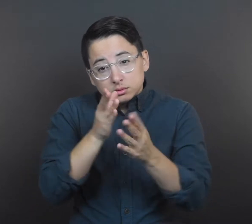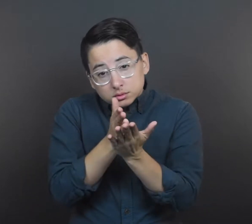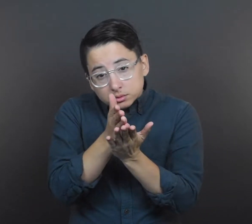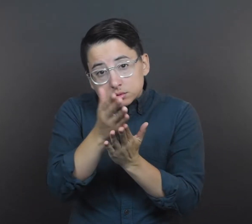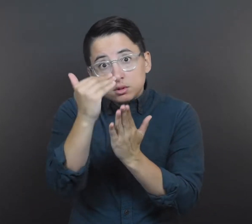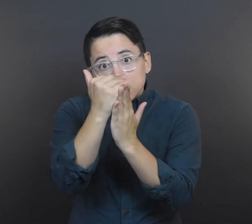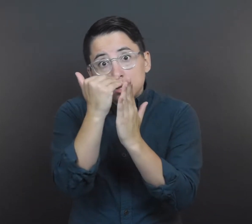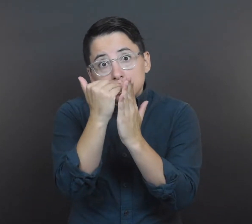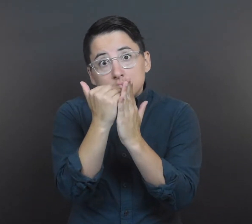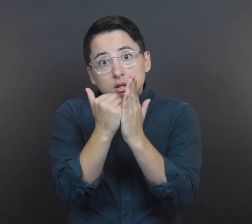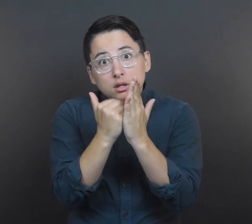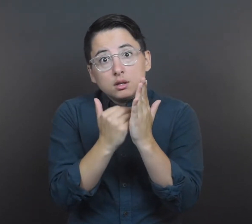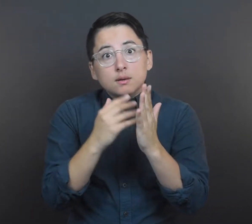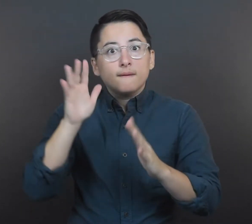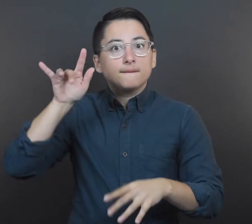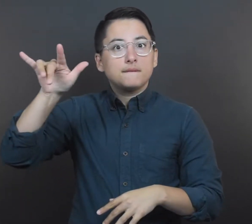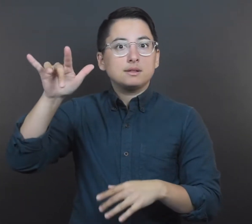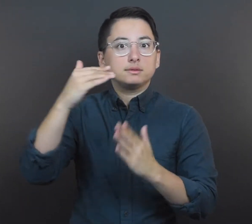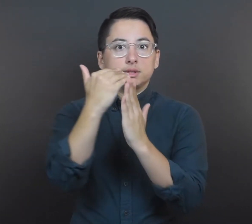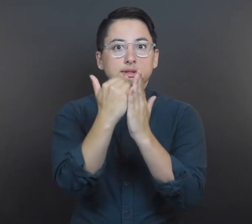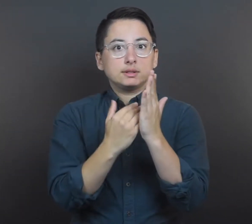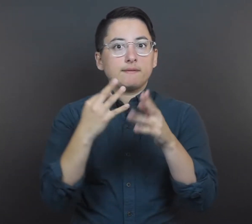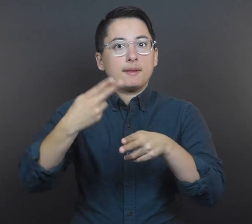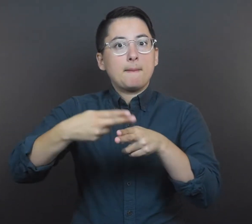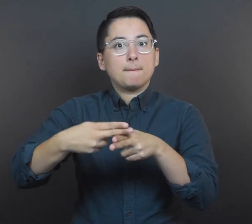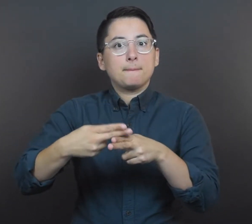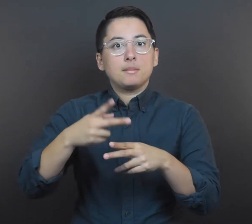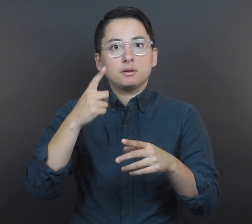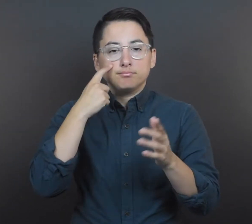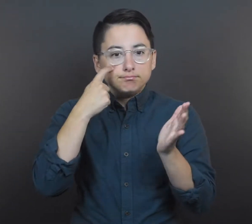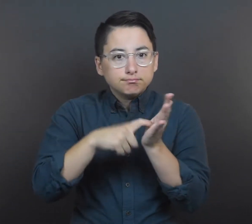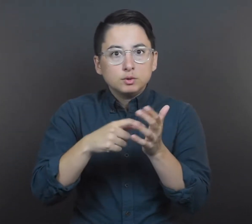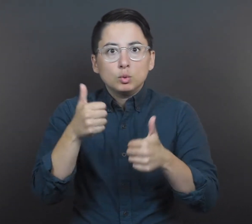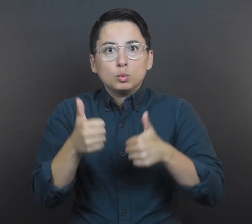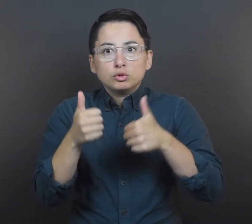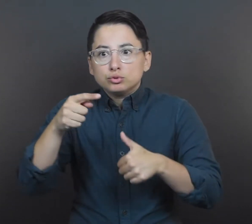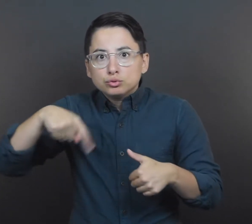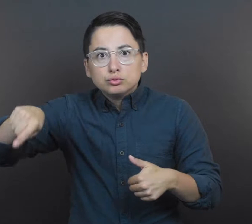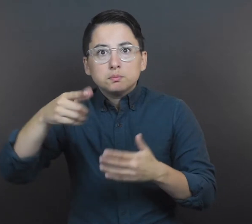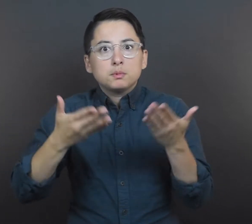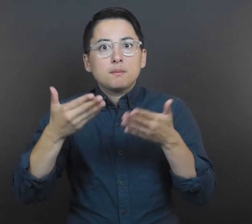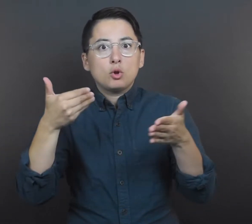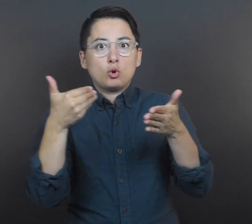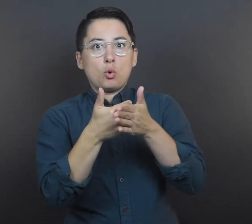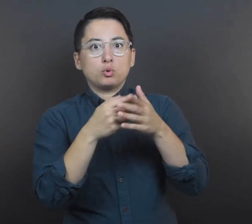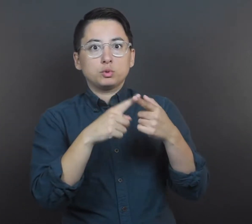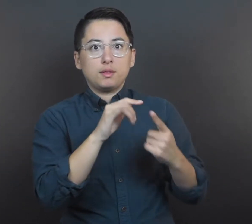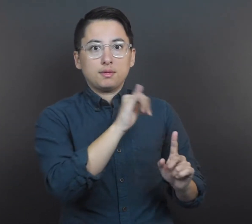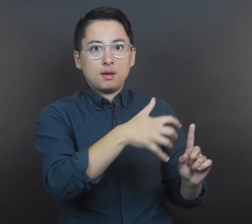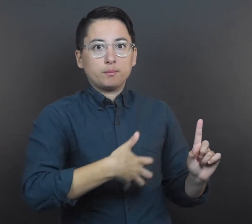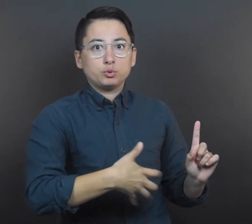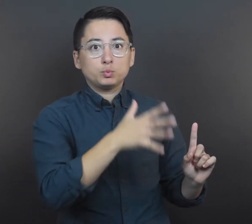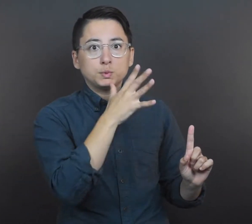The team then painstakingly combed through the flight manifest to identify all those